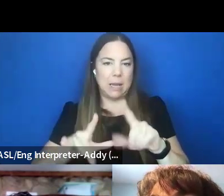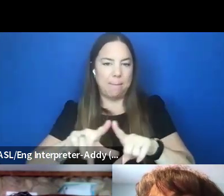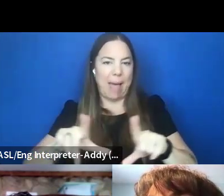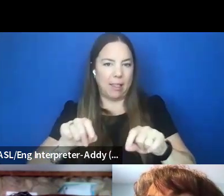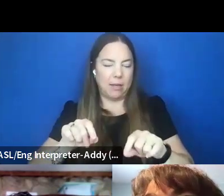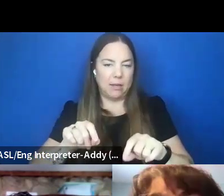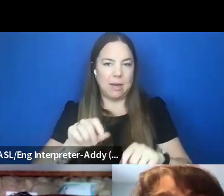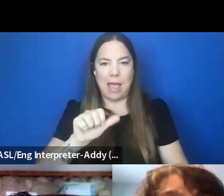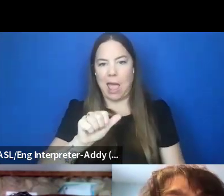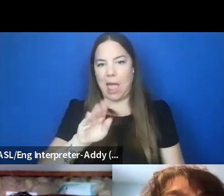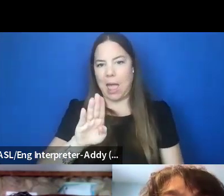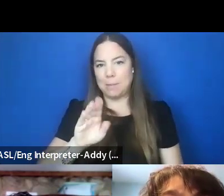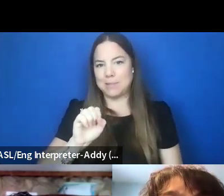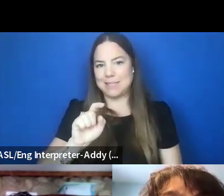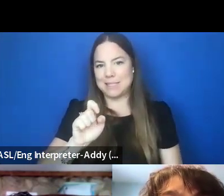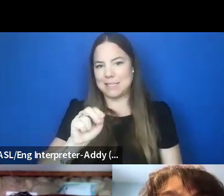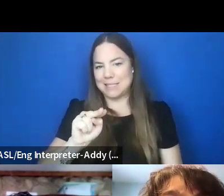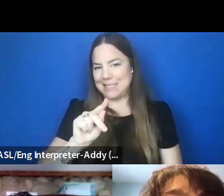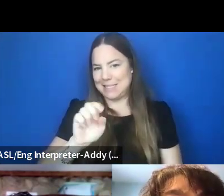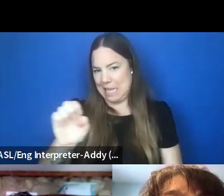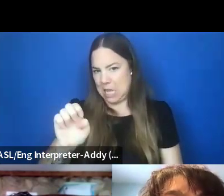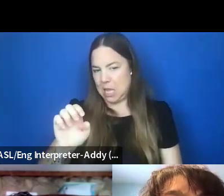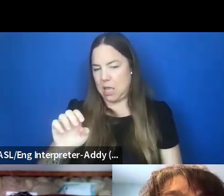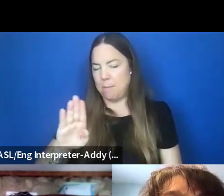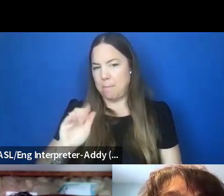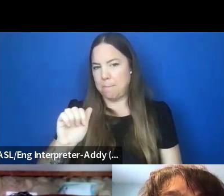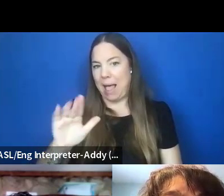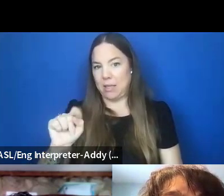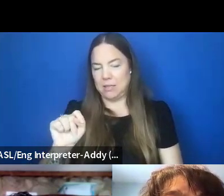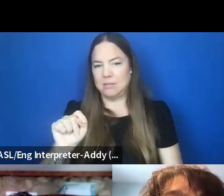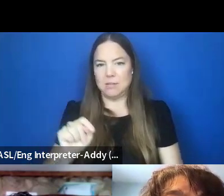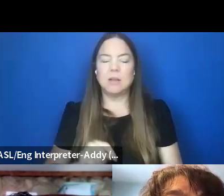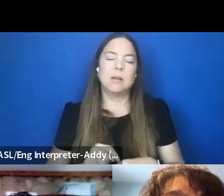Adeleigh Belyeu: so Adeleigh Belyeu: and course. Right now we Adeleigh Belyeu: in Alabama have